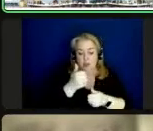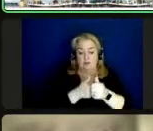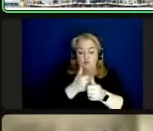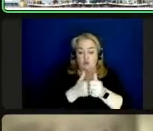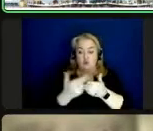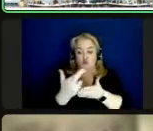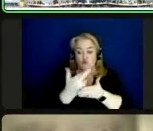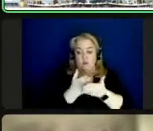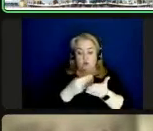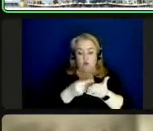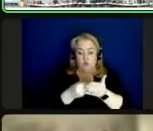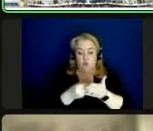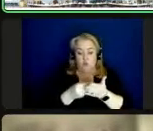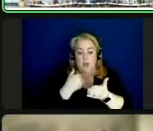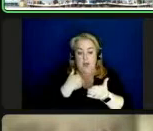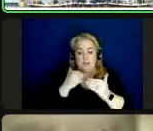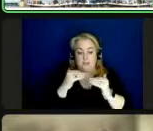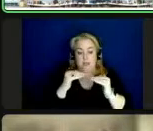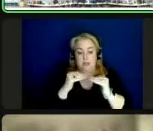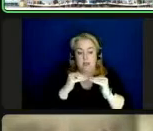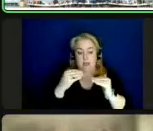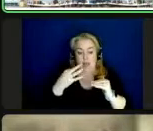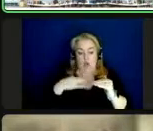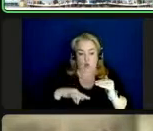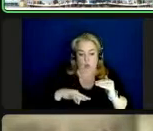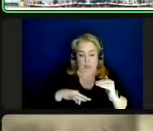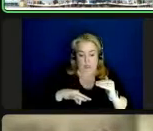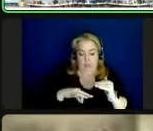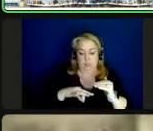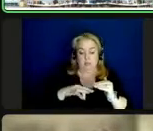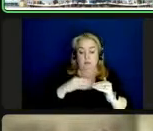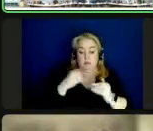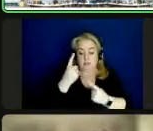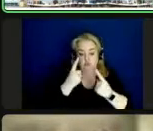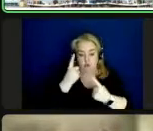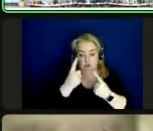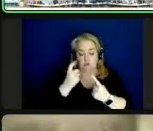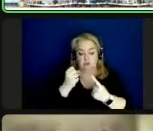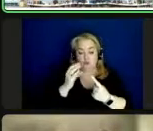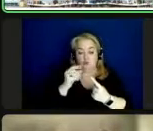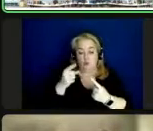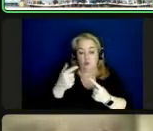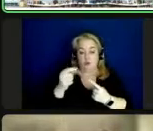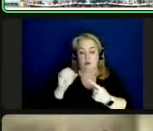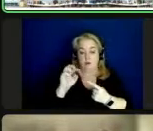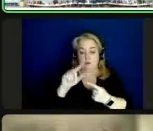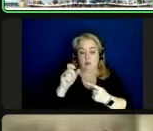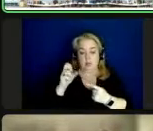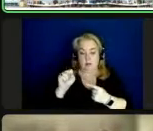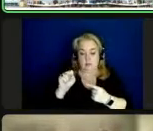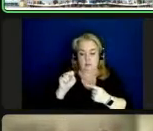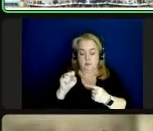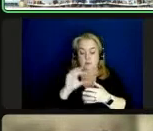THOUGH THE ONLY THING THAT I DIDN'T REALLY SAY ABOUT ALL OF THOSE OPTIONS IS THAT EVERY